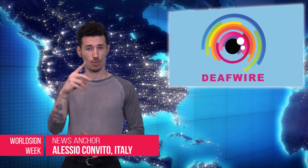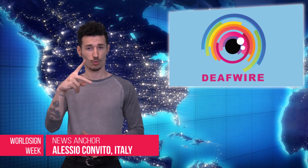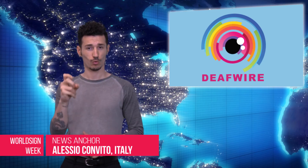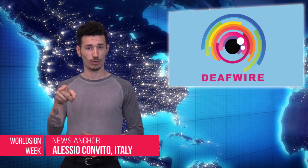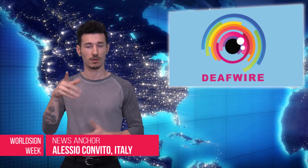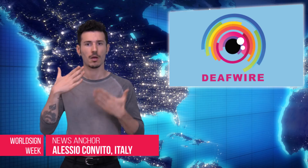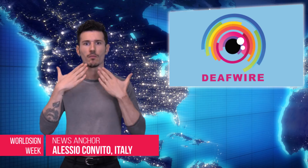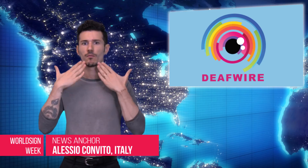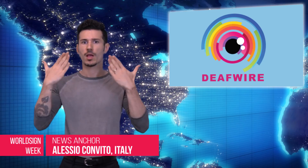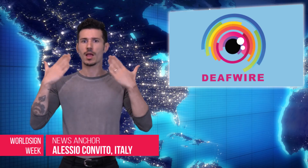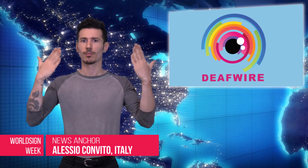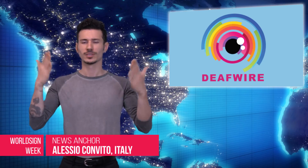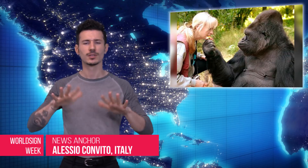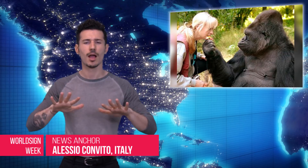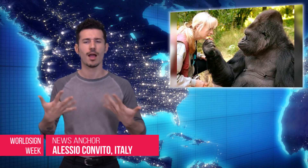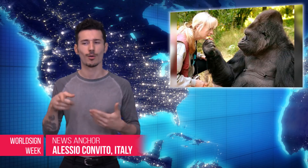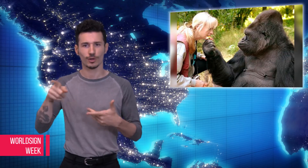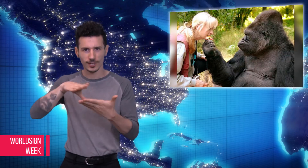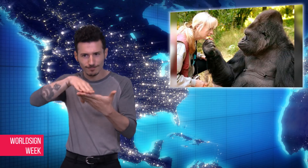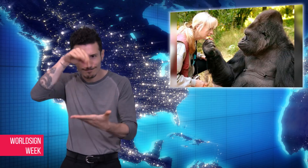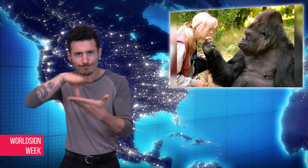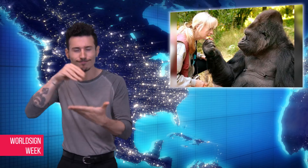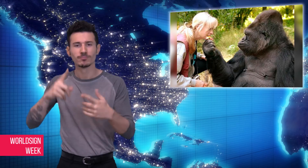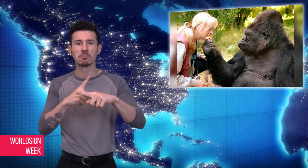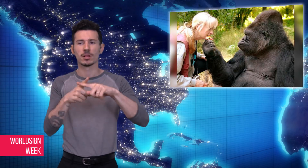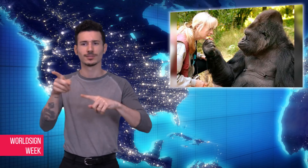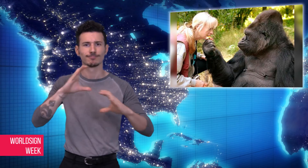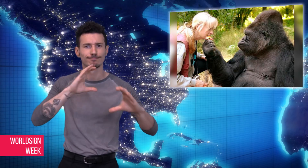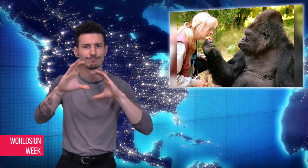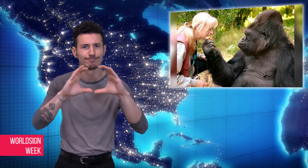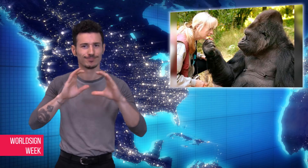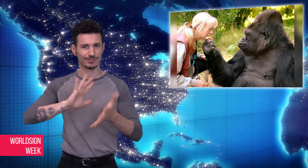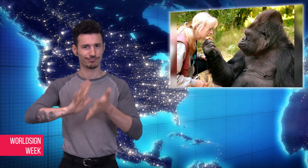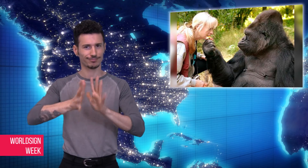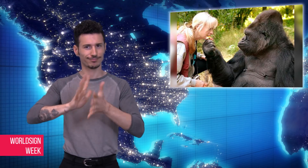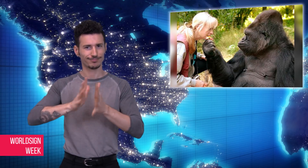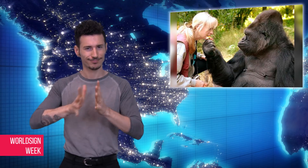Koko, who became famous as an ape